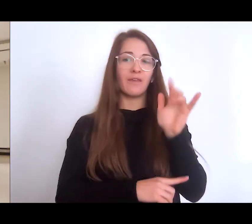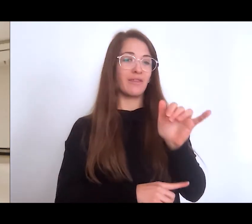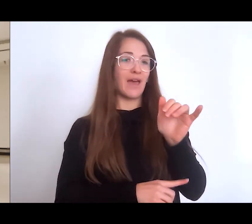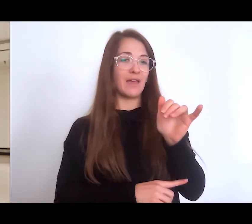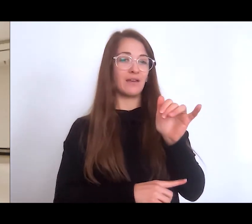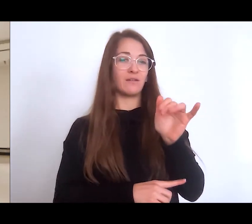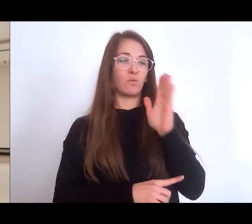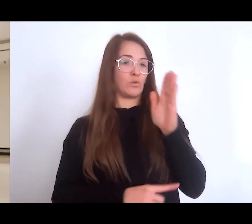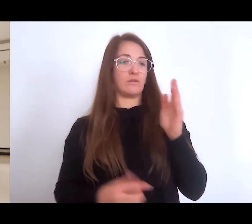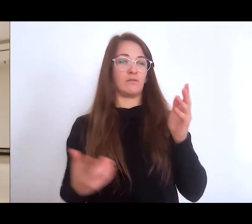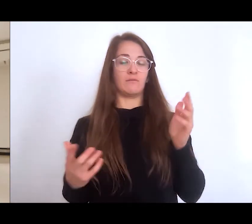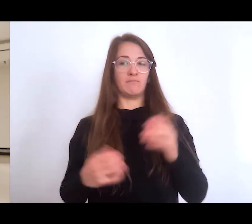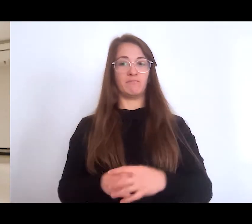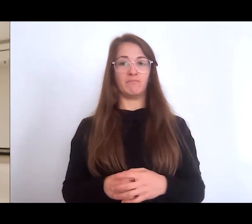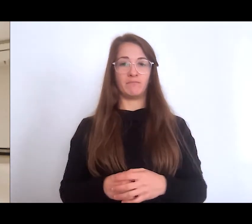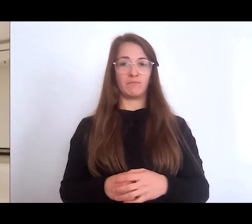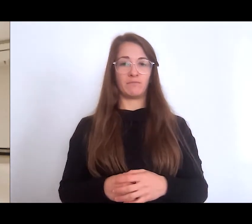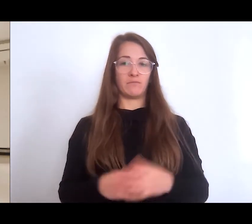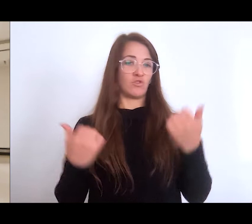NONPROFIT OR OTHER WISE THAT YOU